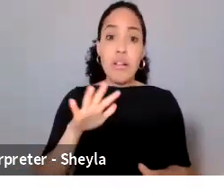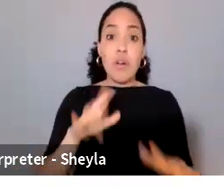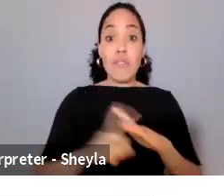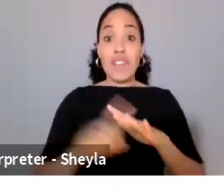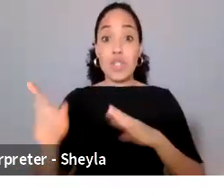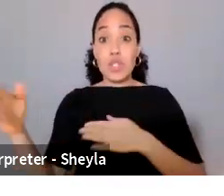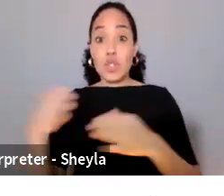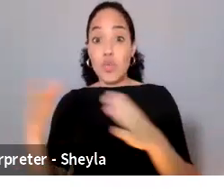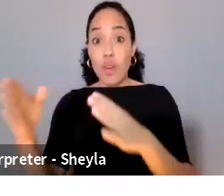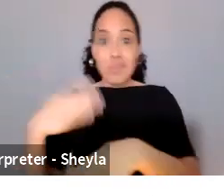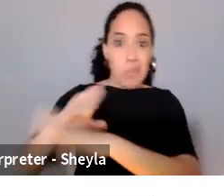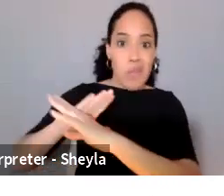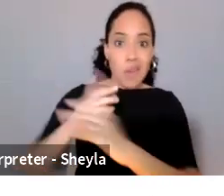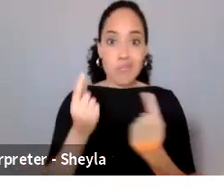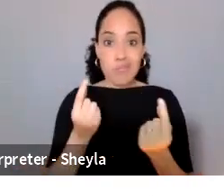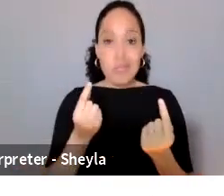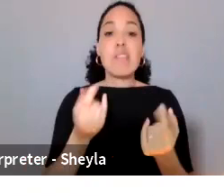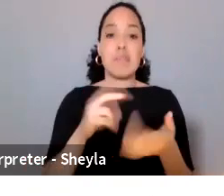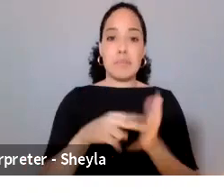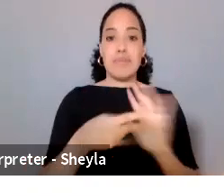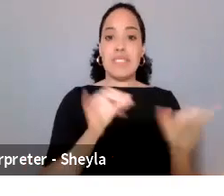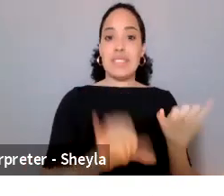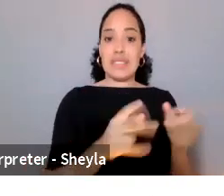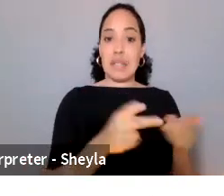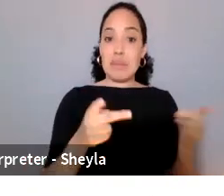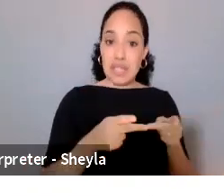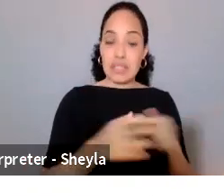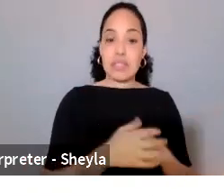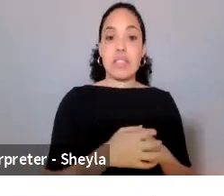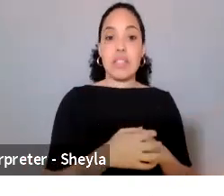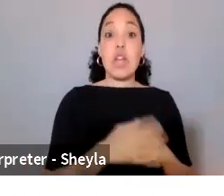in which case you may need to shelter in place preparing your home in advance for an extended